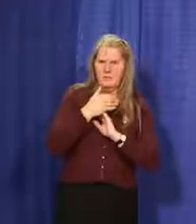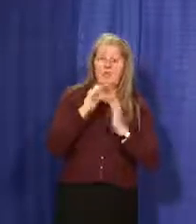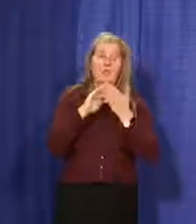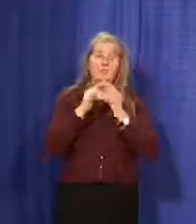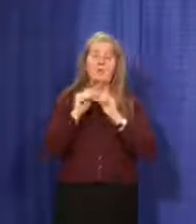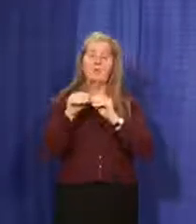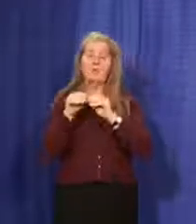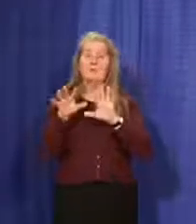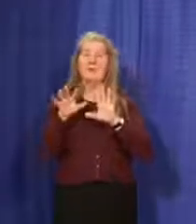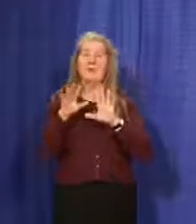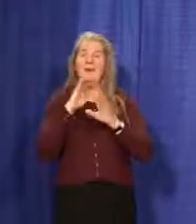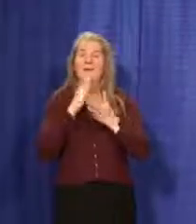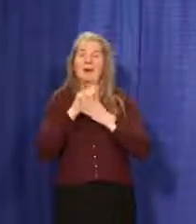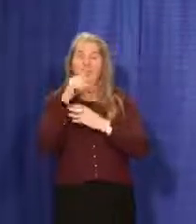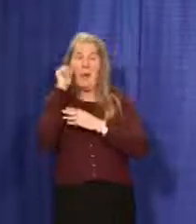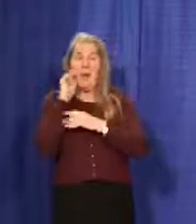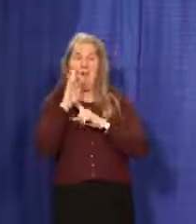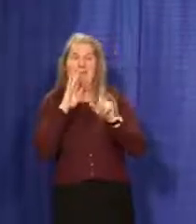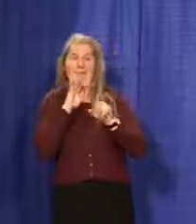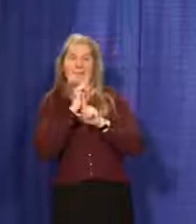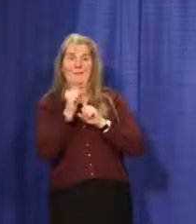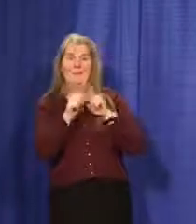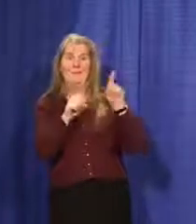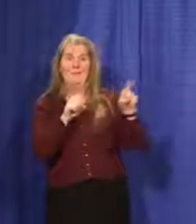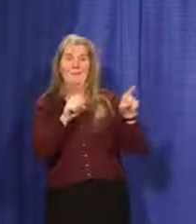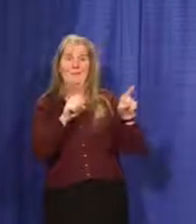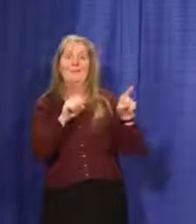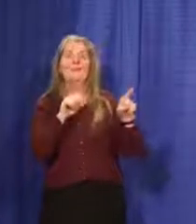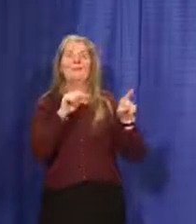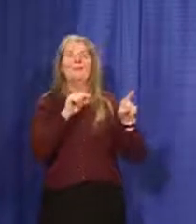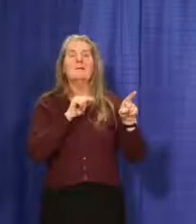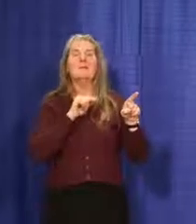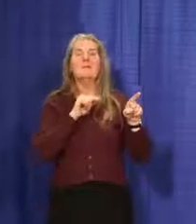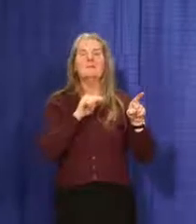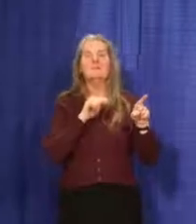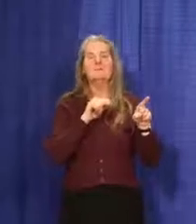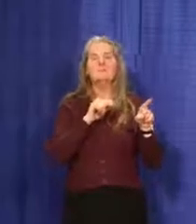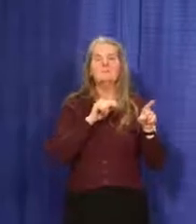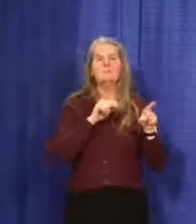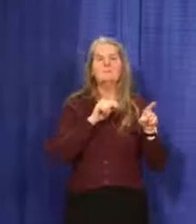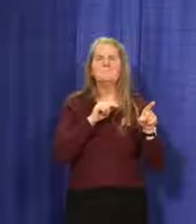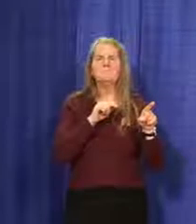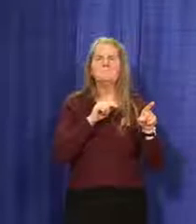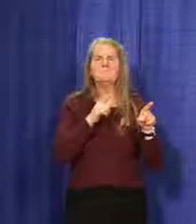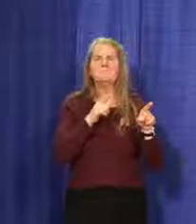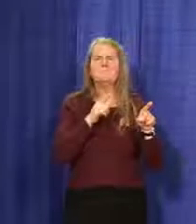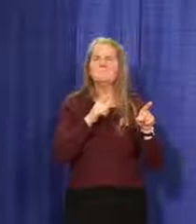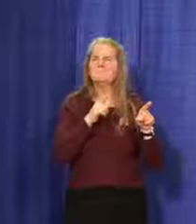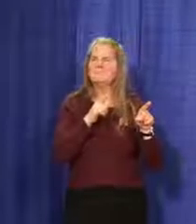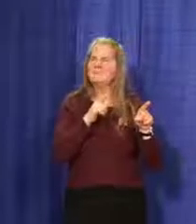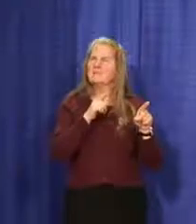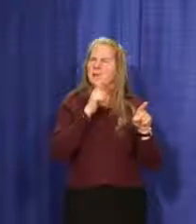spread, if I may, is...